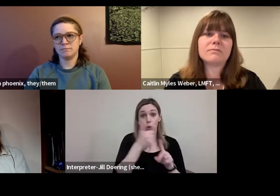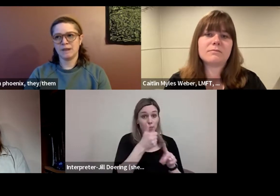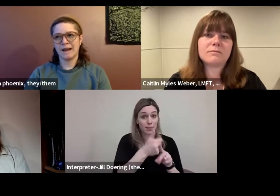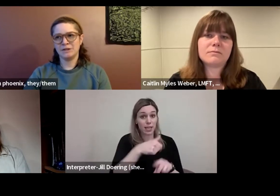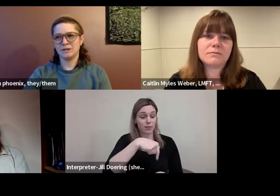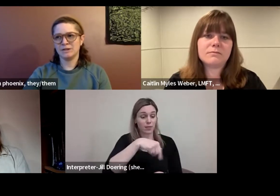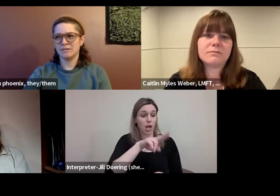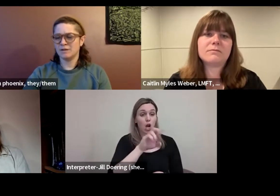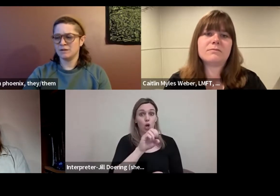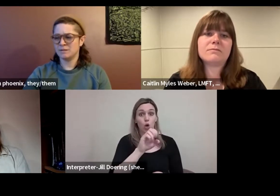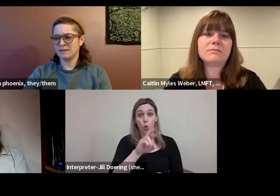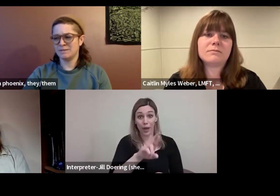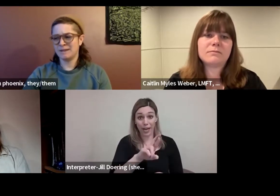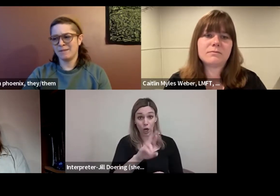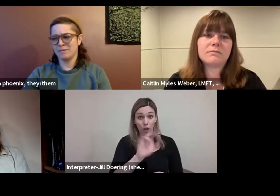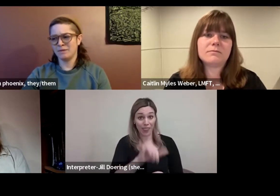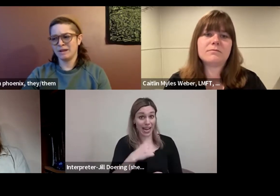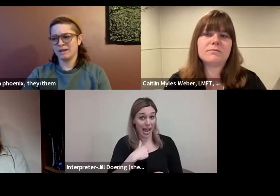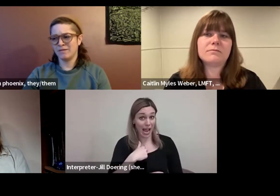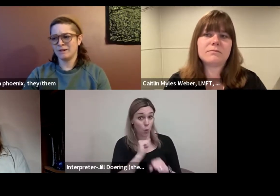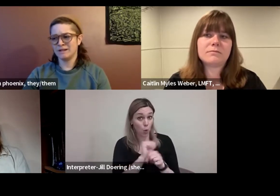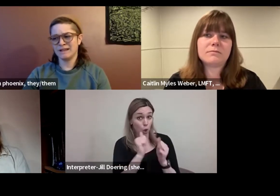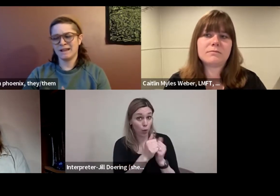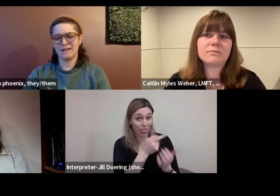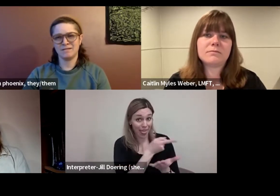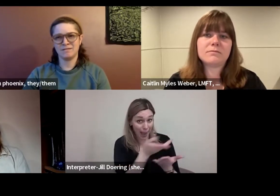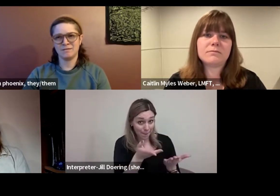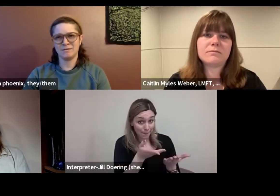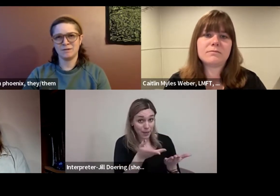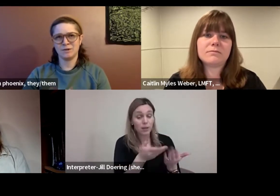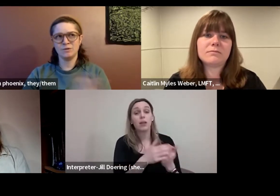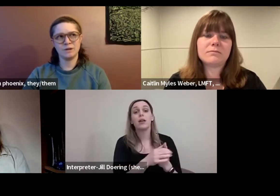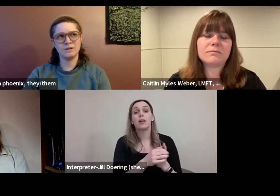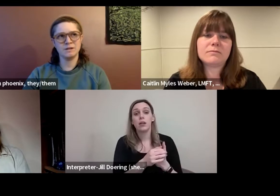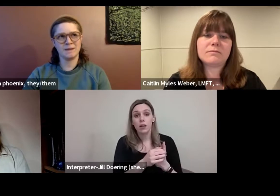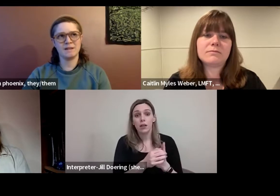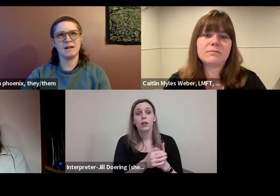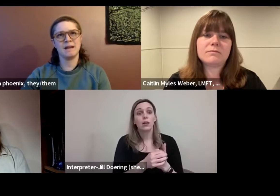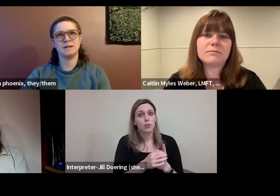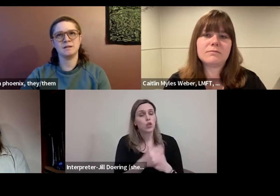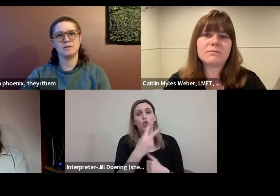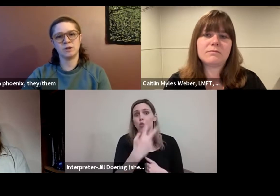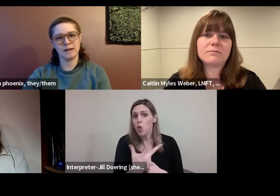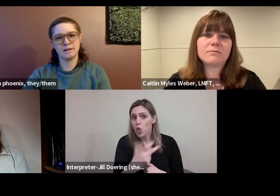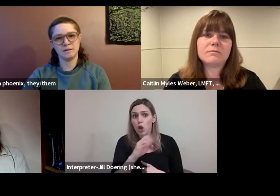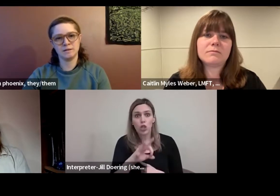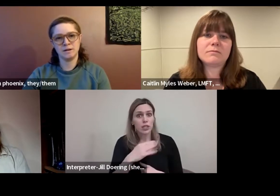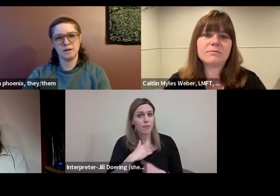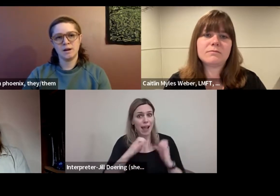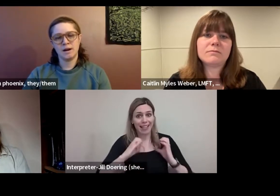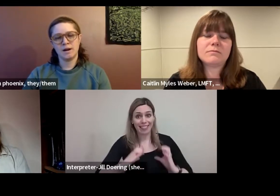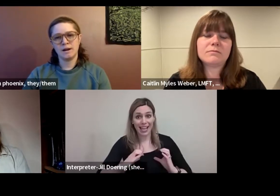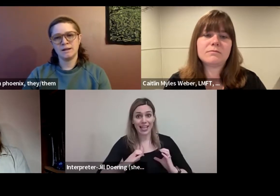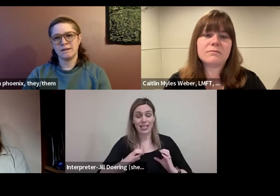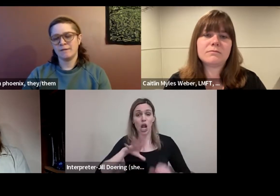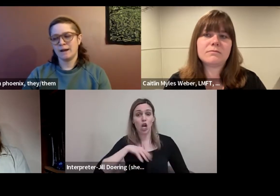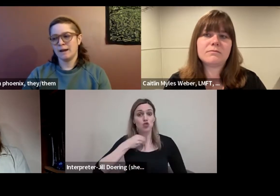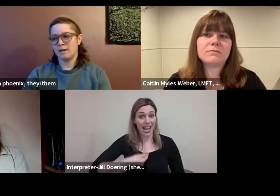I just spent some time looking over it today and two thirds of my clients are trans identified.